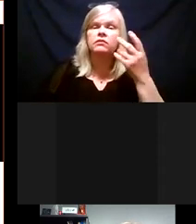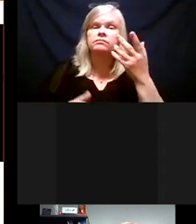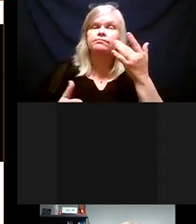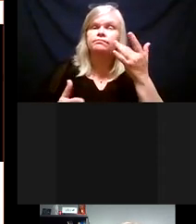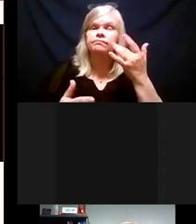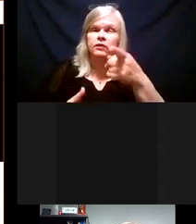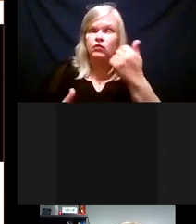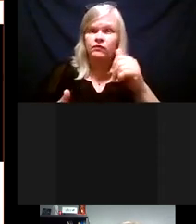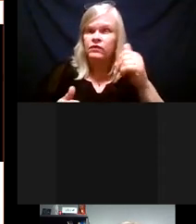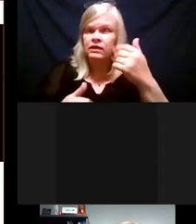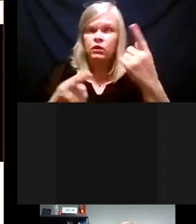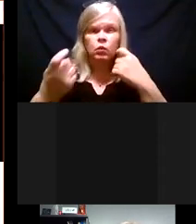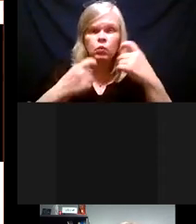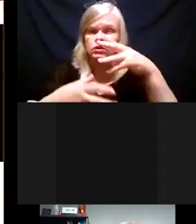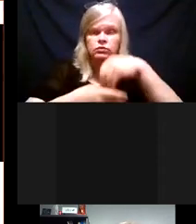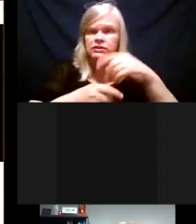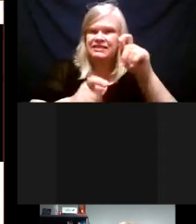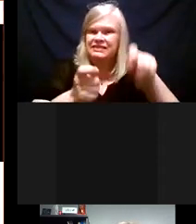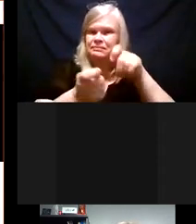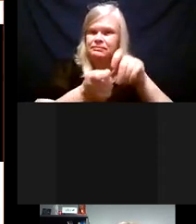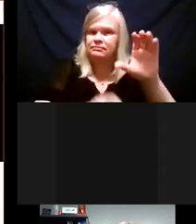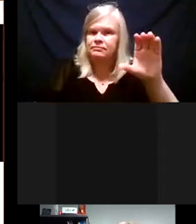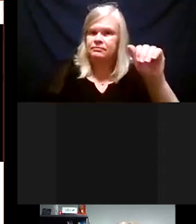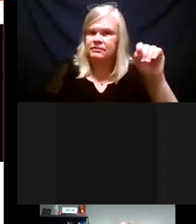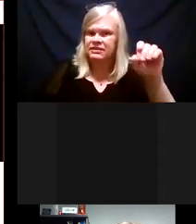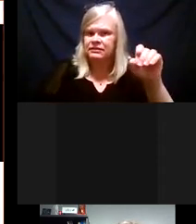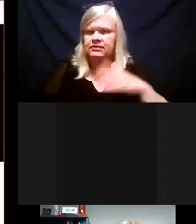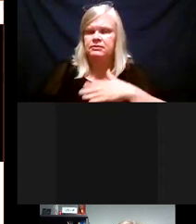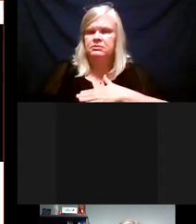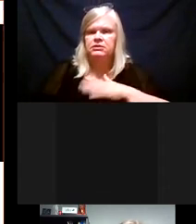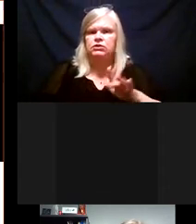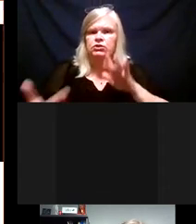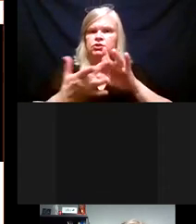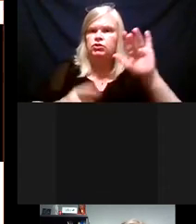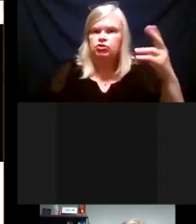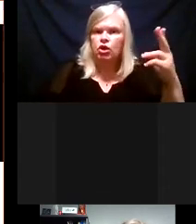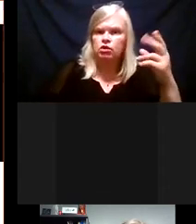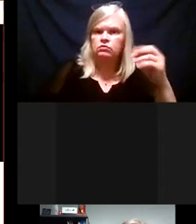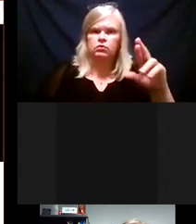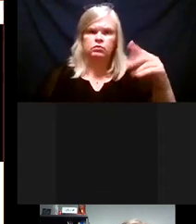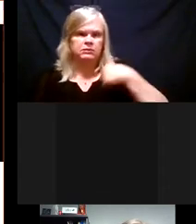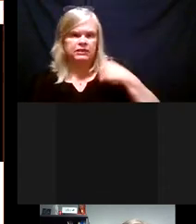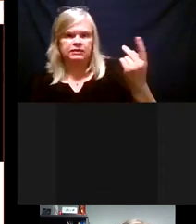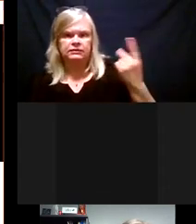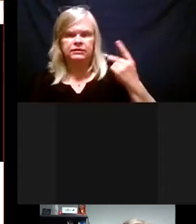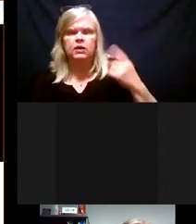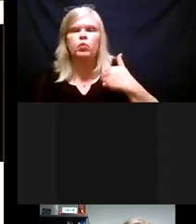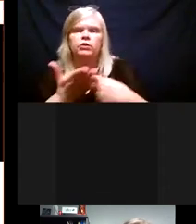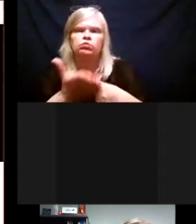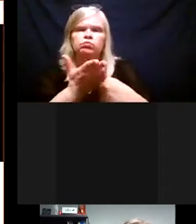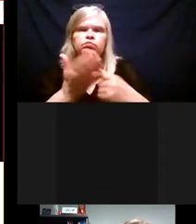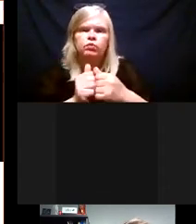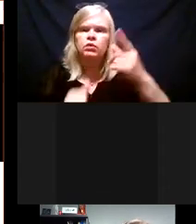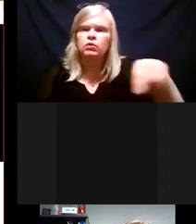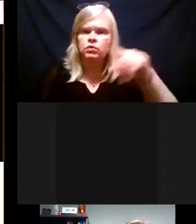SPECIFIC CASE, PLEASE CONTACT JOSH AND/OR I TO DISCUSS THOSE.